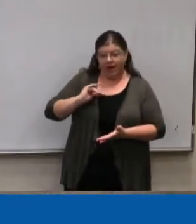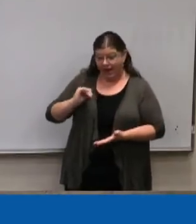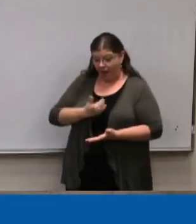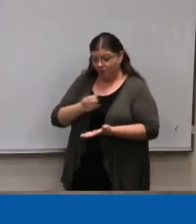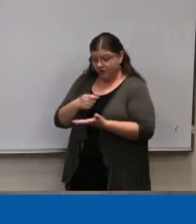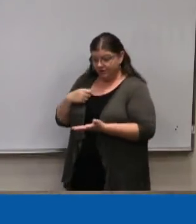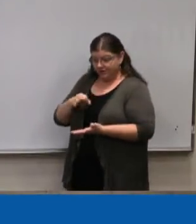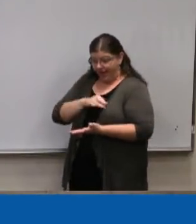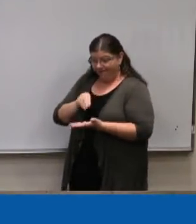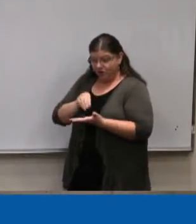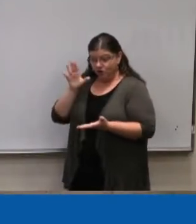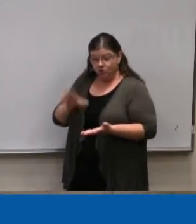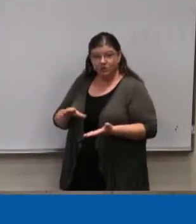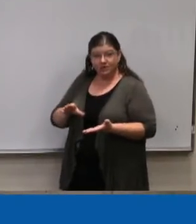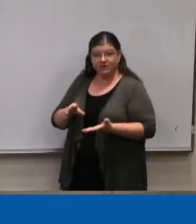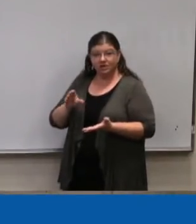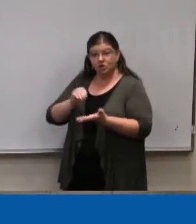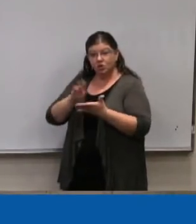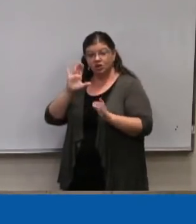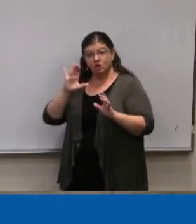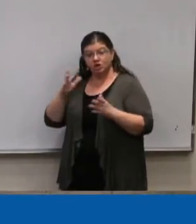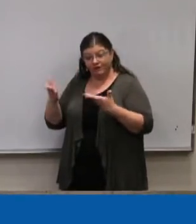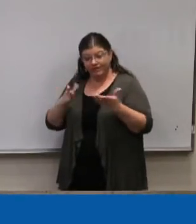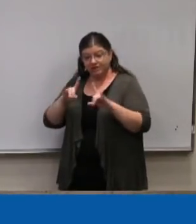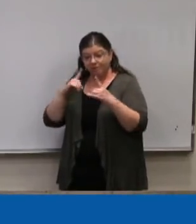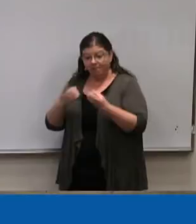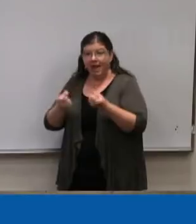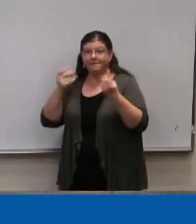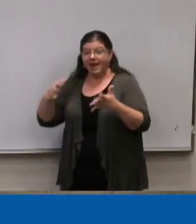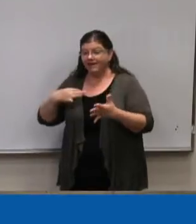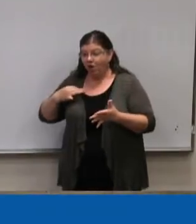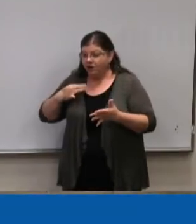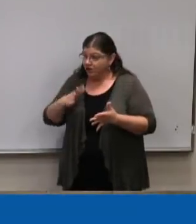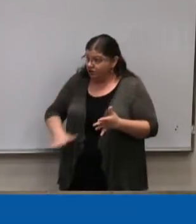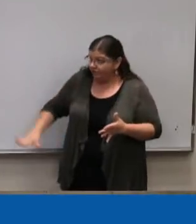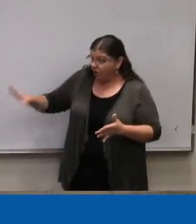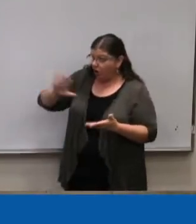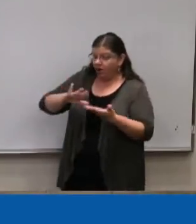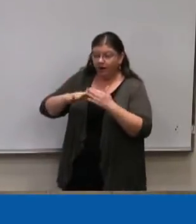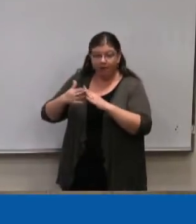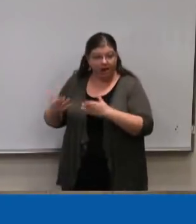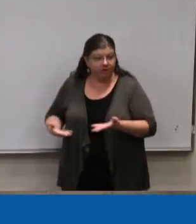in Student Services and a whole host of volunteers from across campus, in the community, have been out there delivering food.